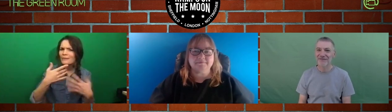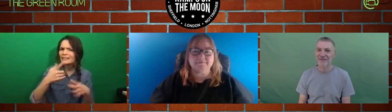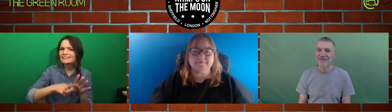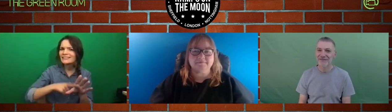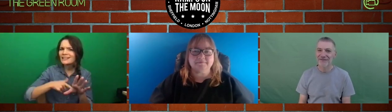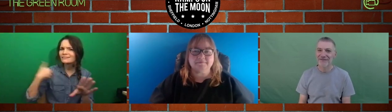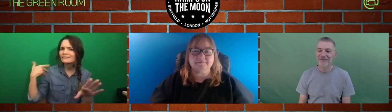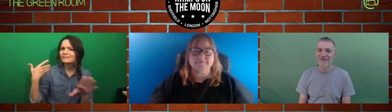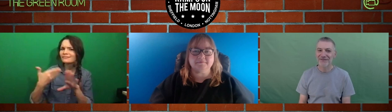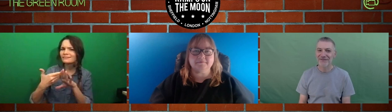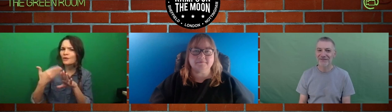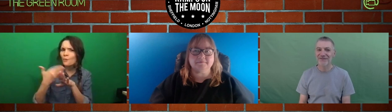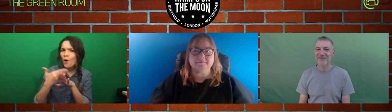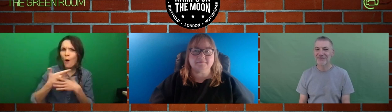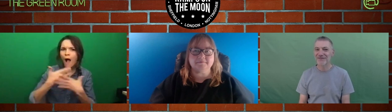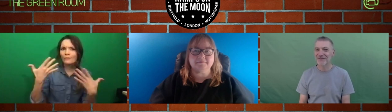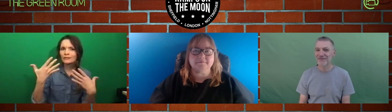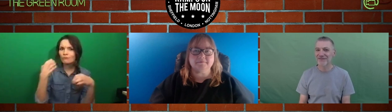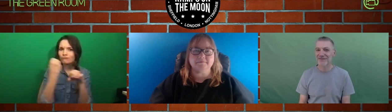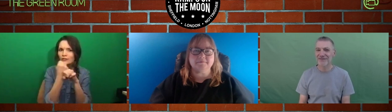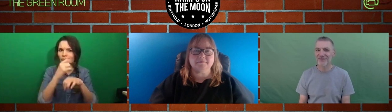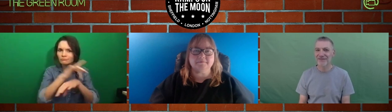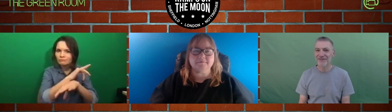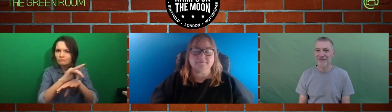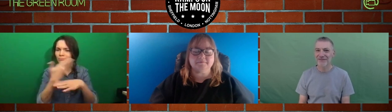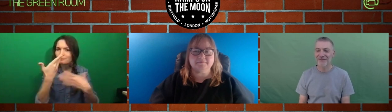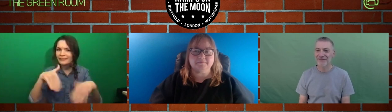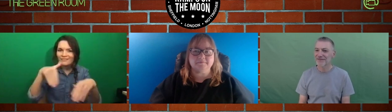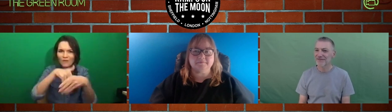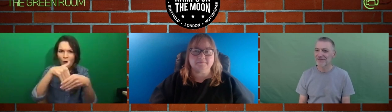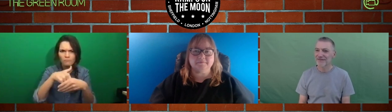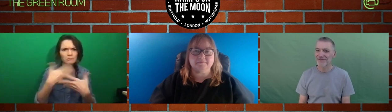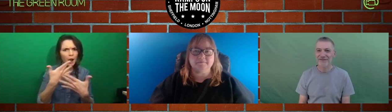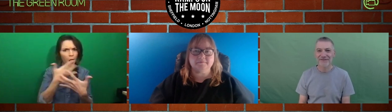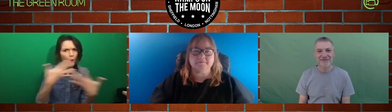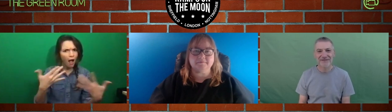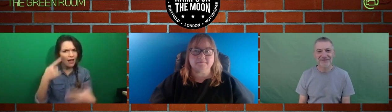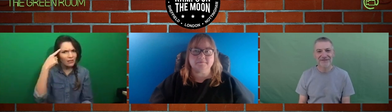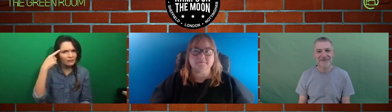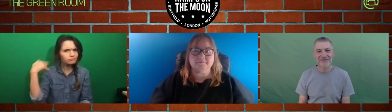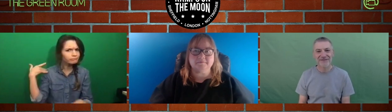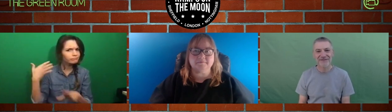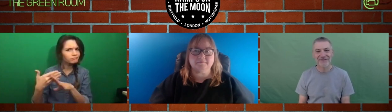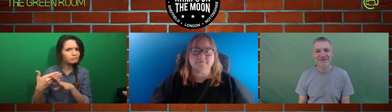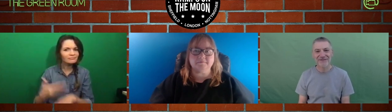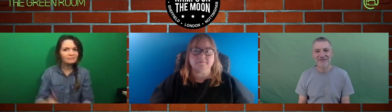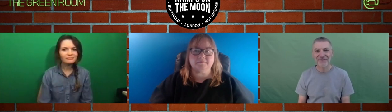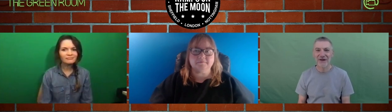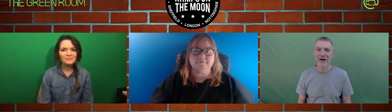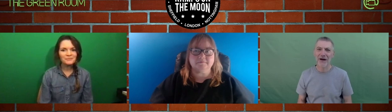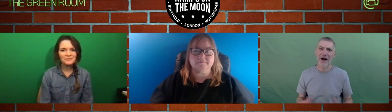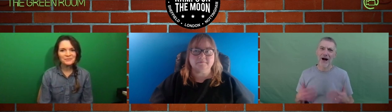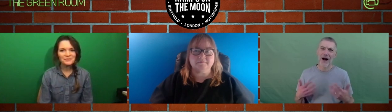many productions you've done? There's been quite a lot over the years has there? RH: Oooooh.